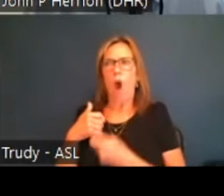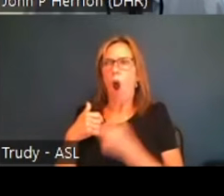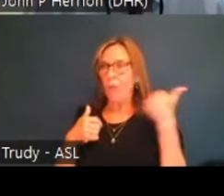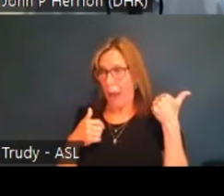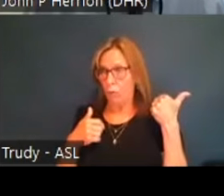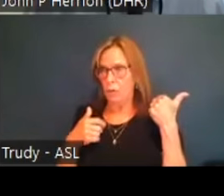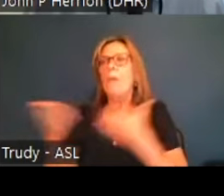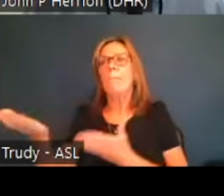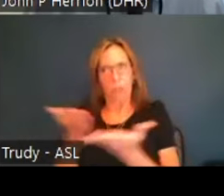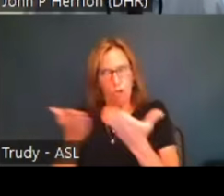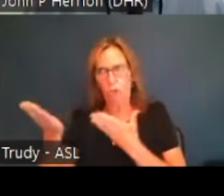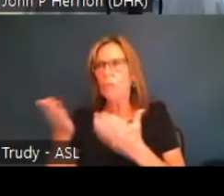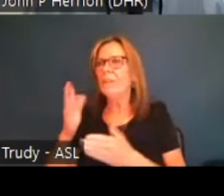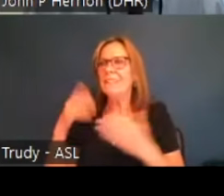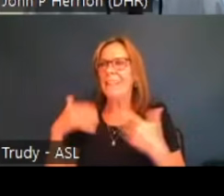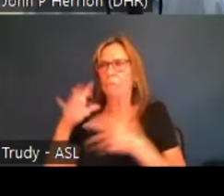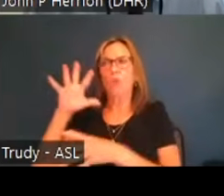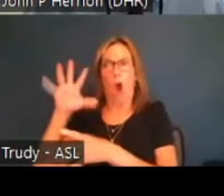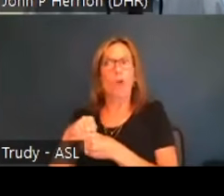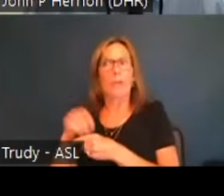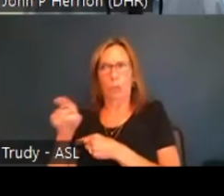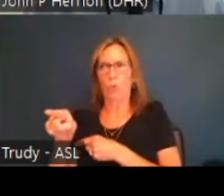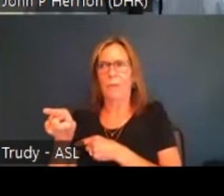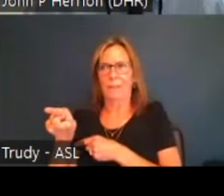training component so we can establish that it is a service